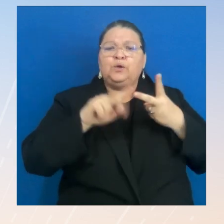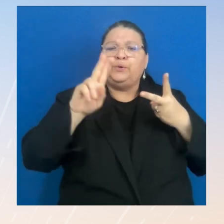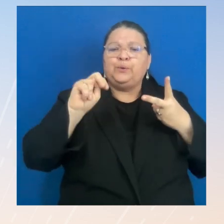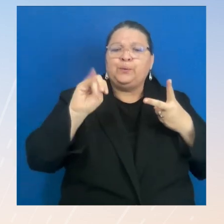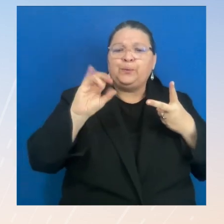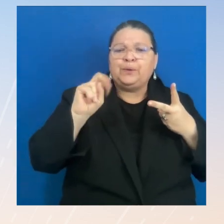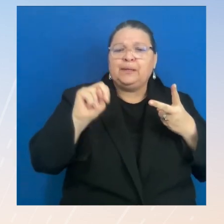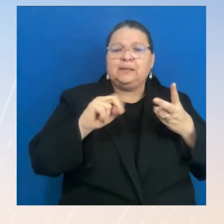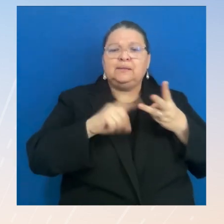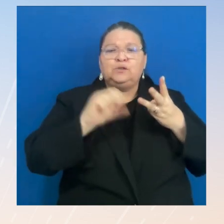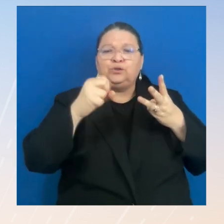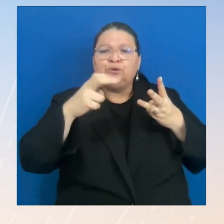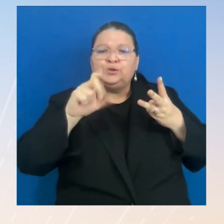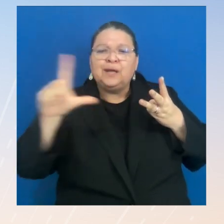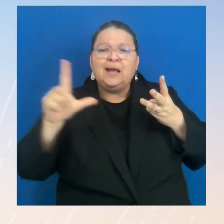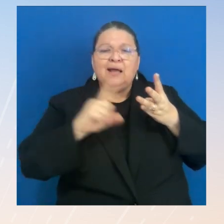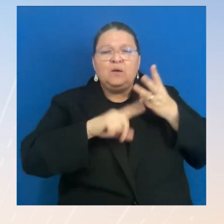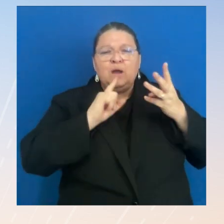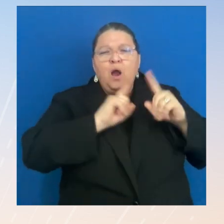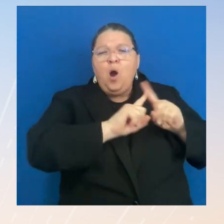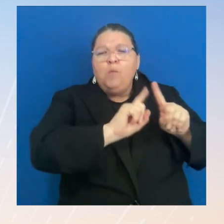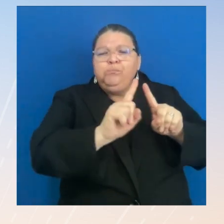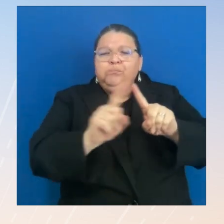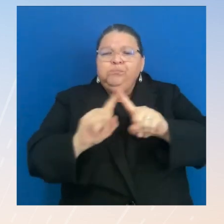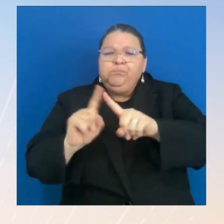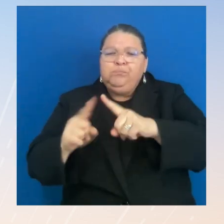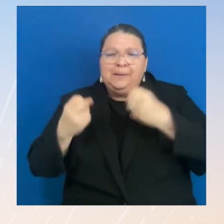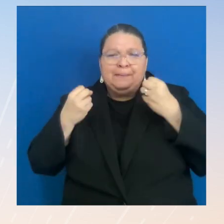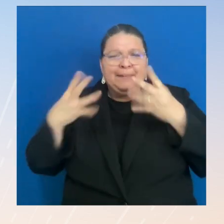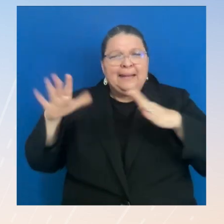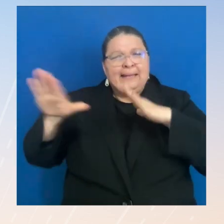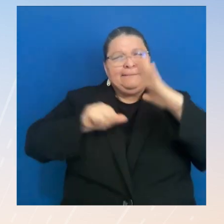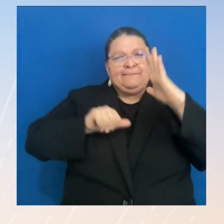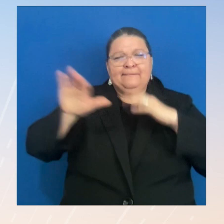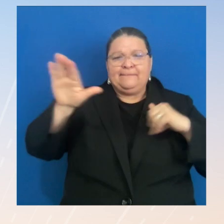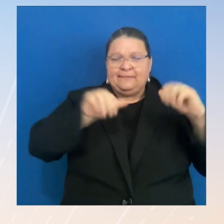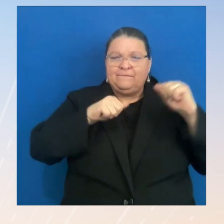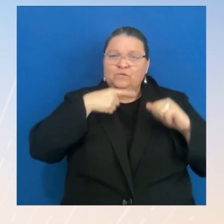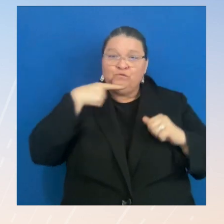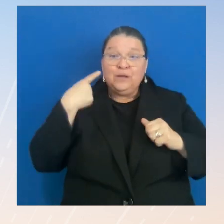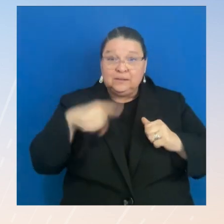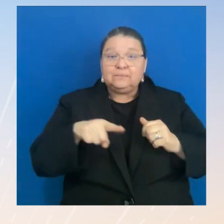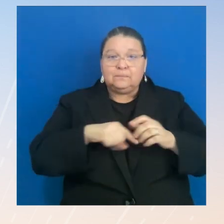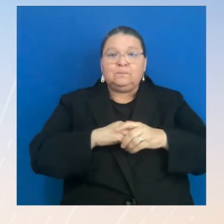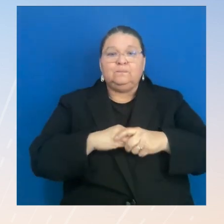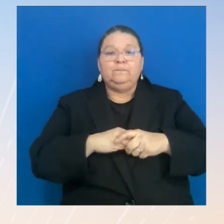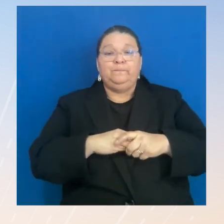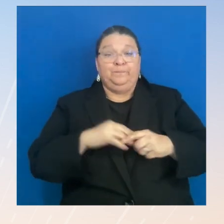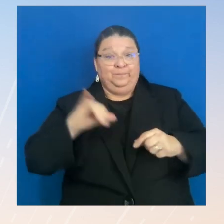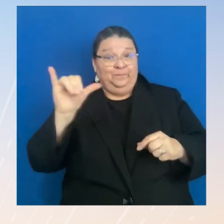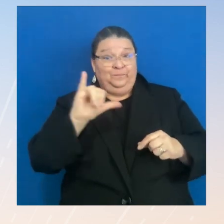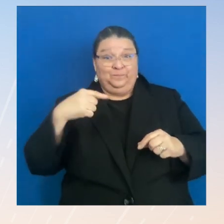And as we continue to ratchet up pressure on Putin's oligarchs, I wanted to also announce for you -- or reiterate for you, for those of you who already know,